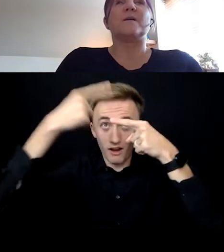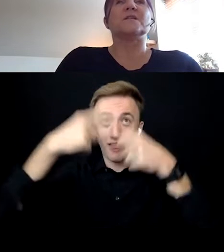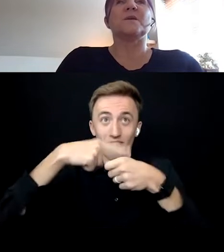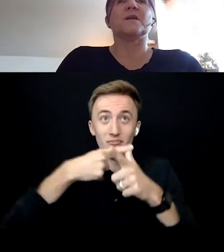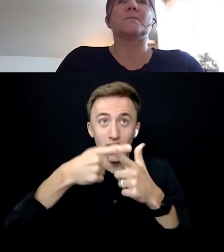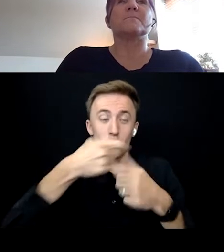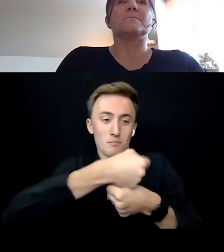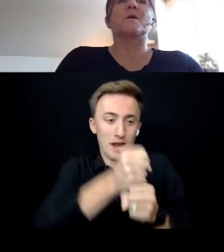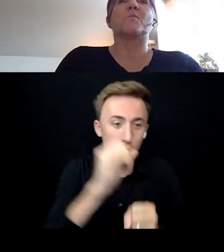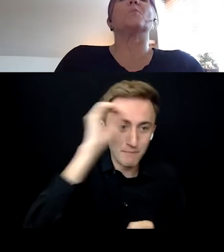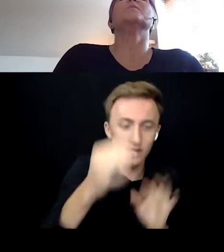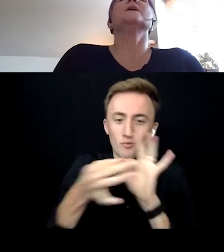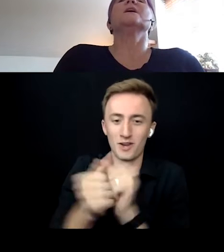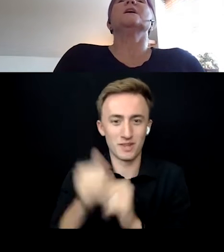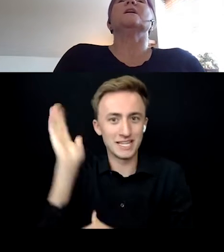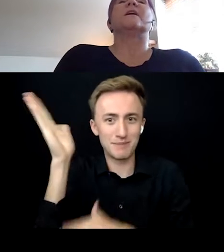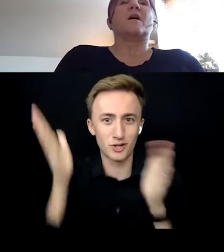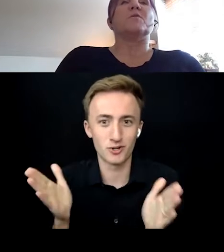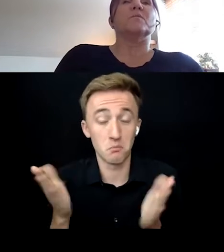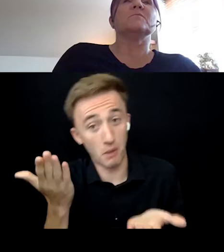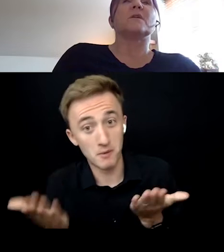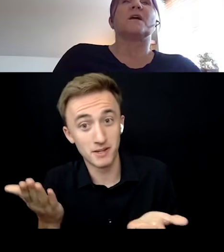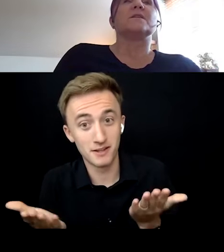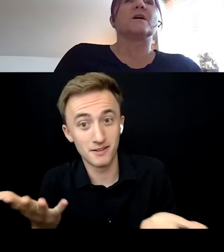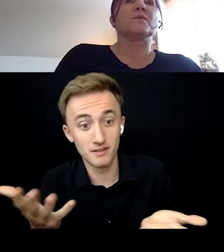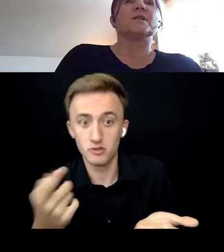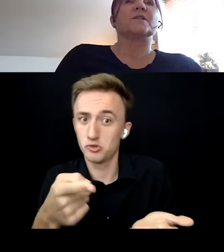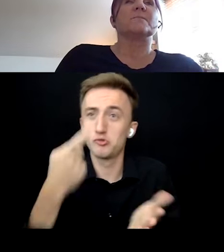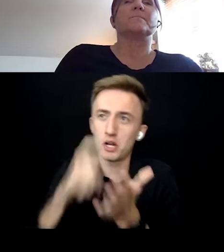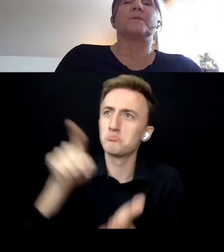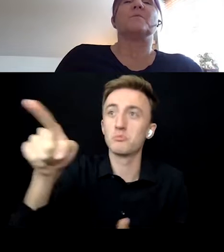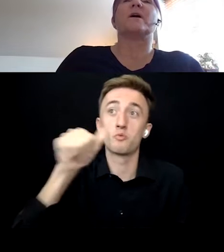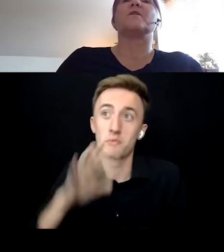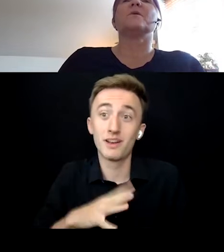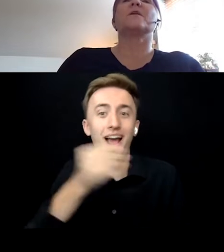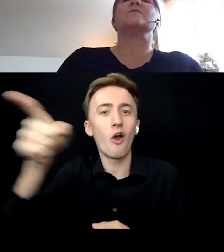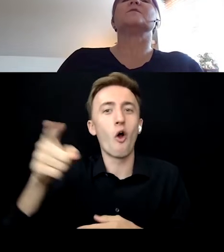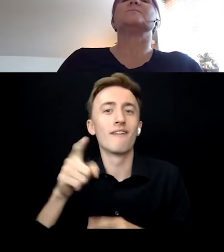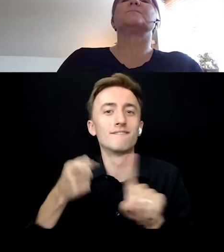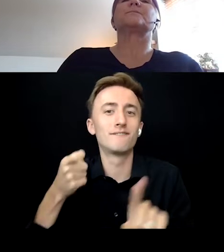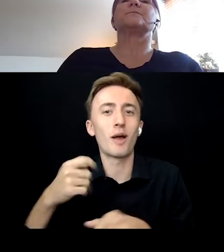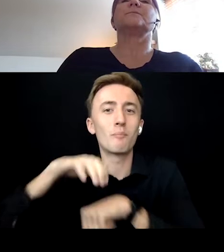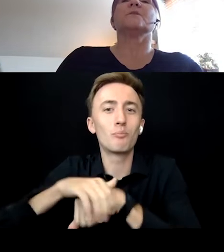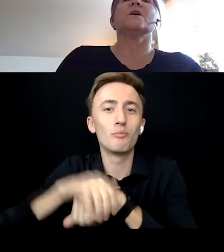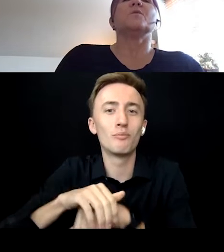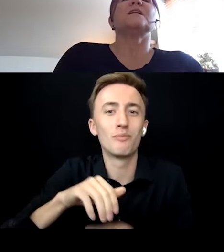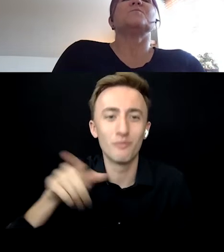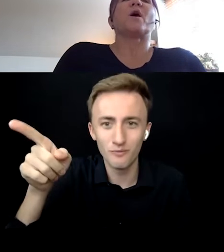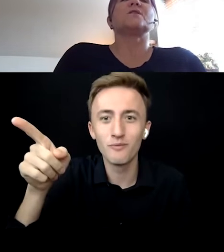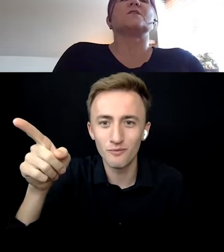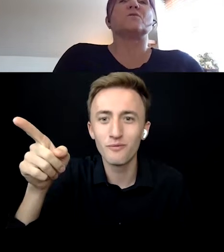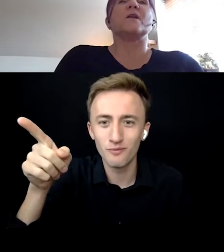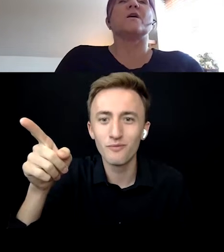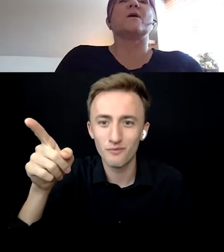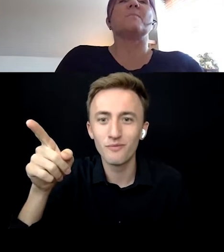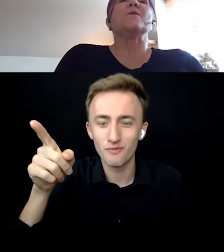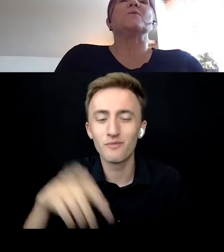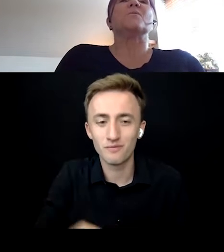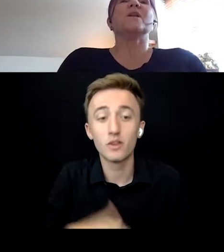about the speaker. Probably that I am a woman and that I am British. We tend to process audio about